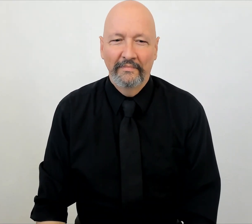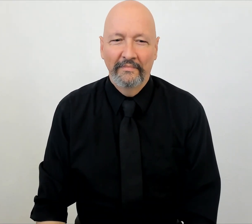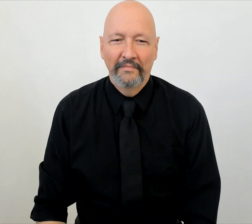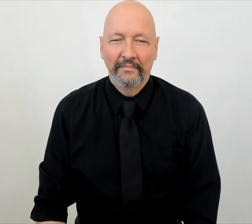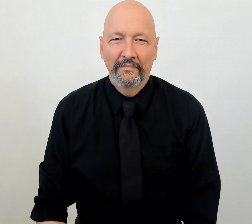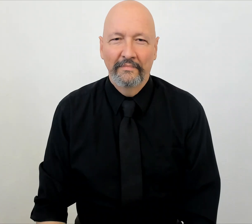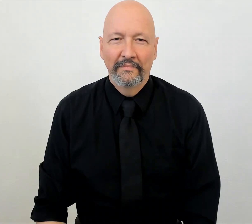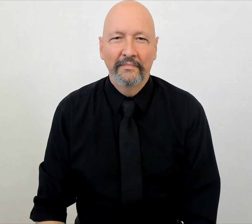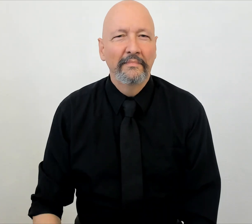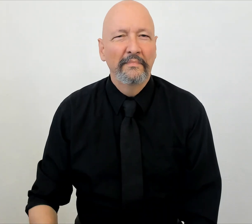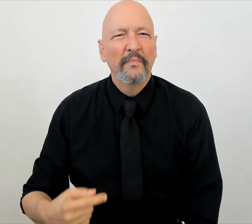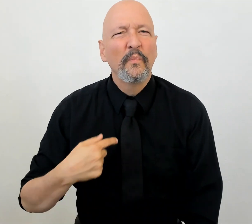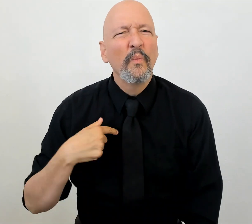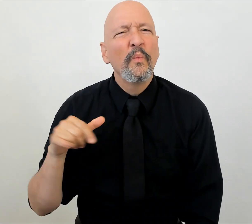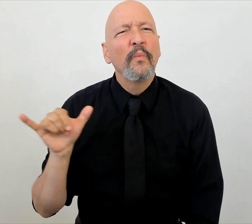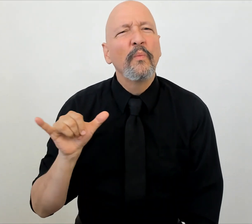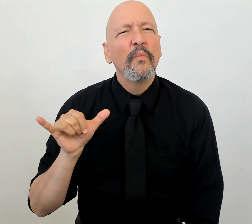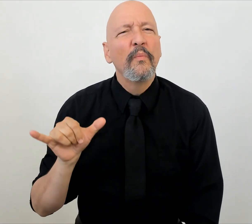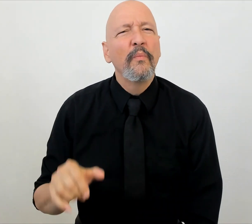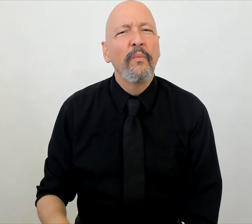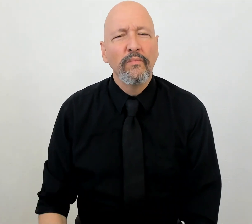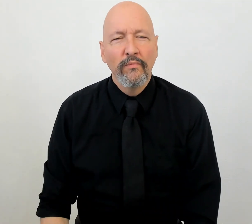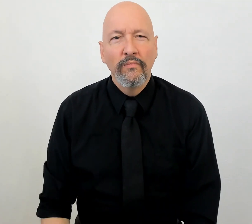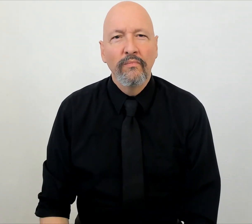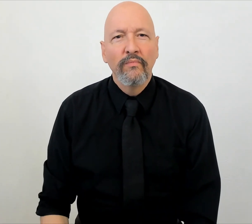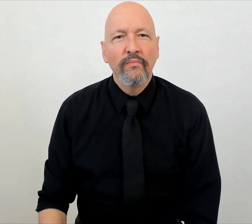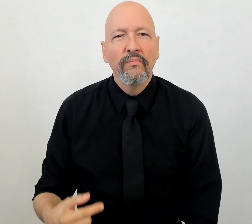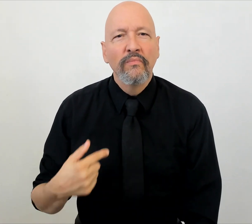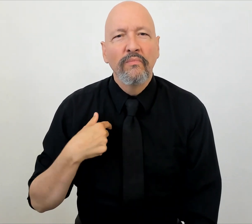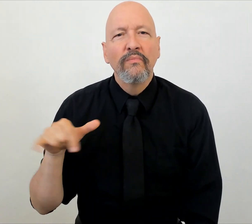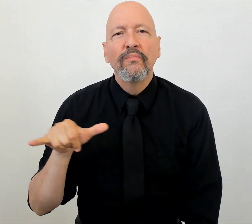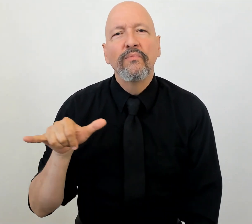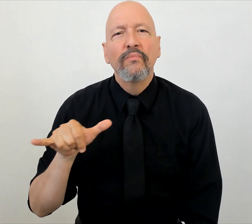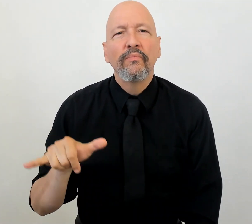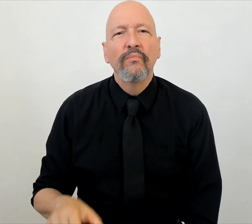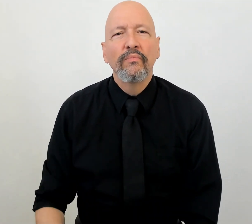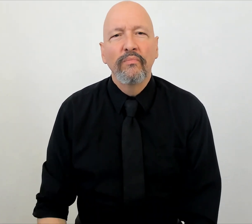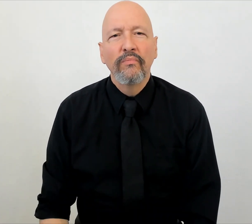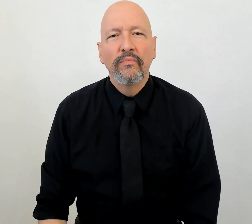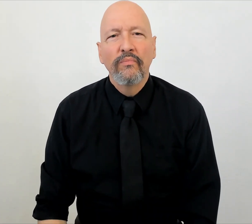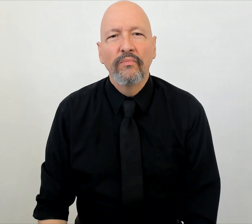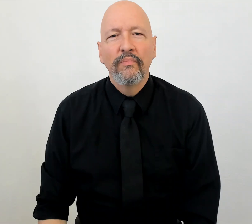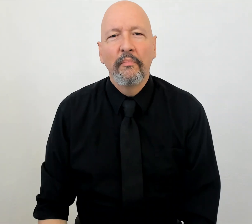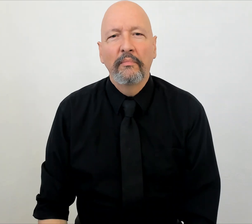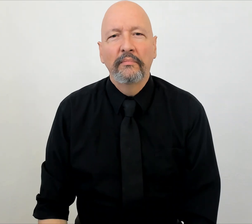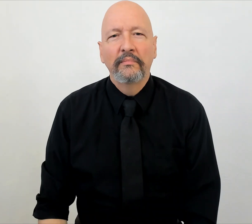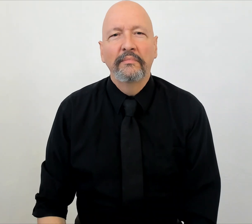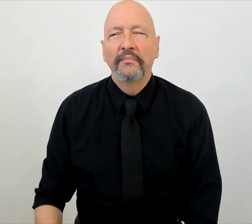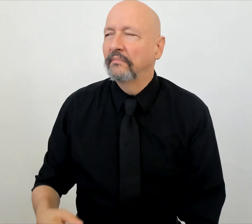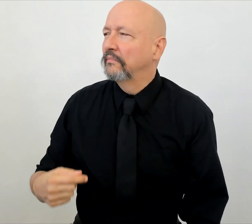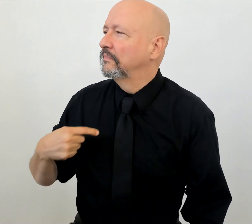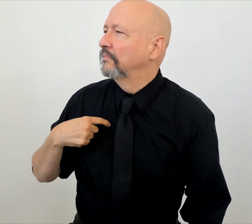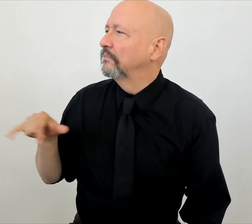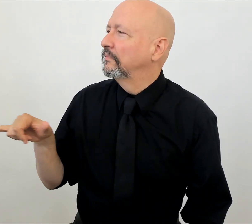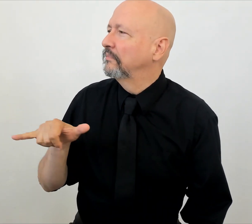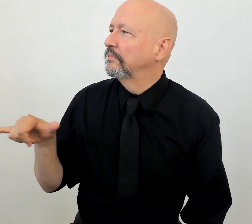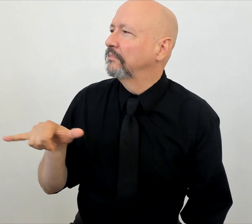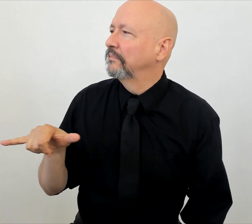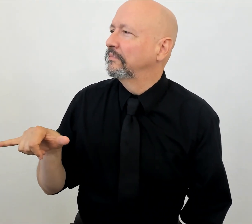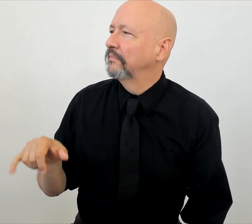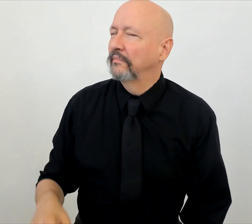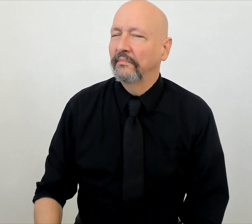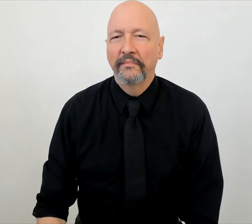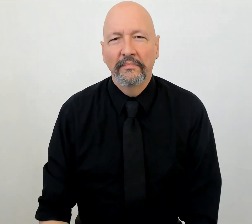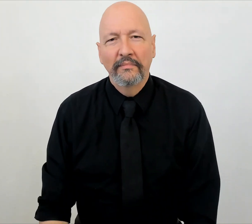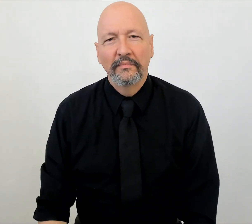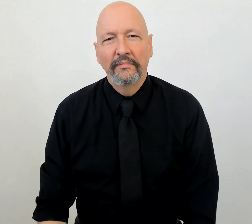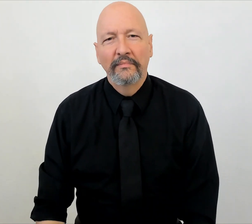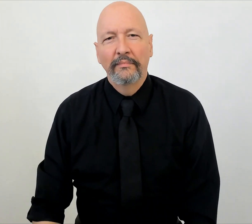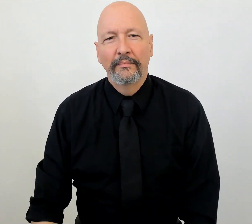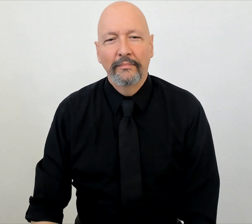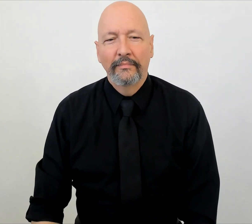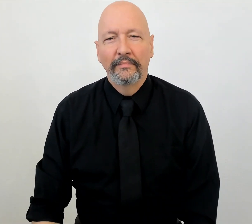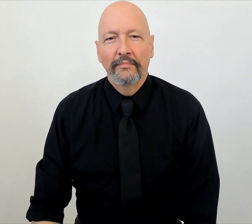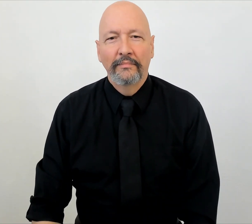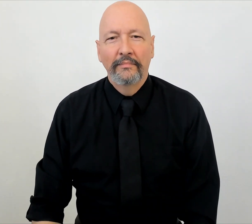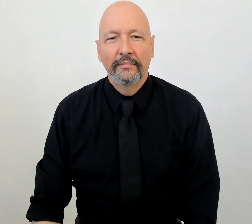"I was like" can be signed as I SAME